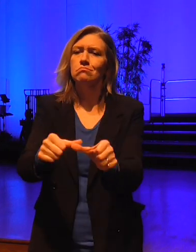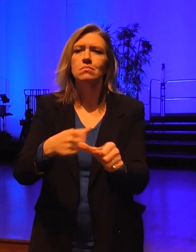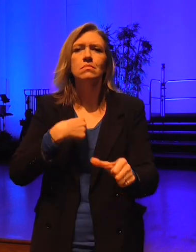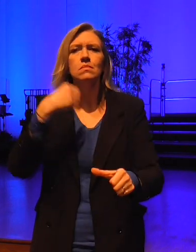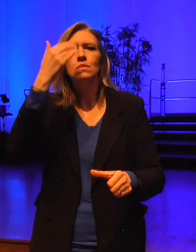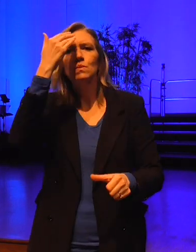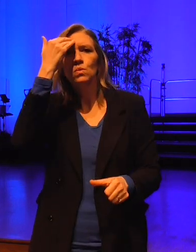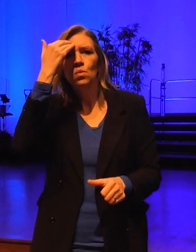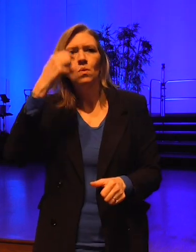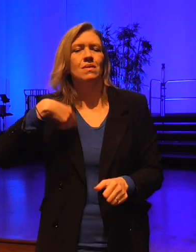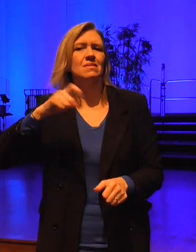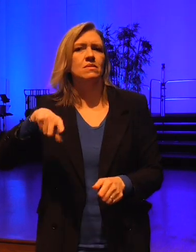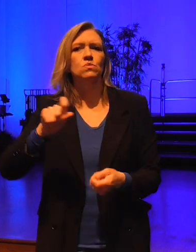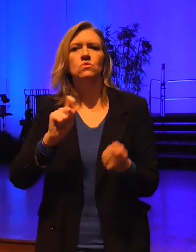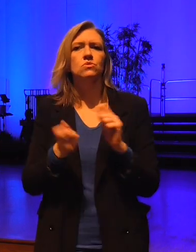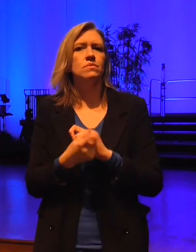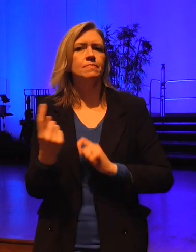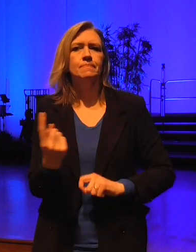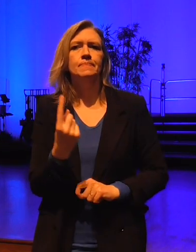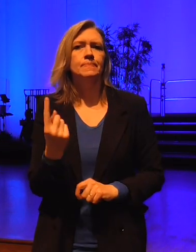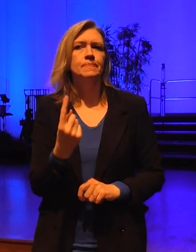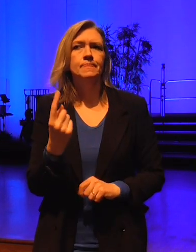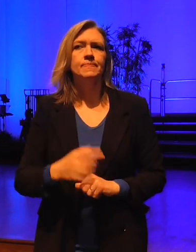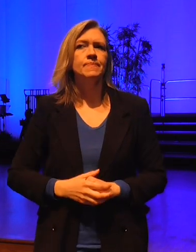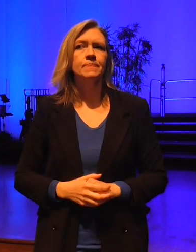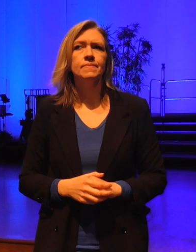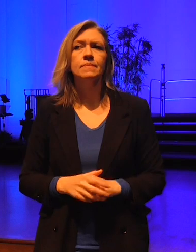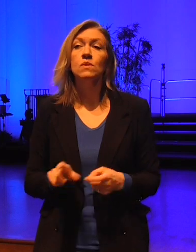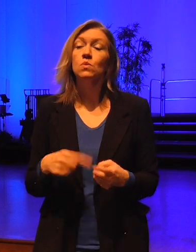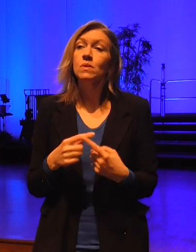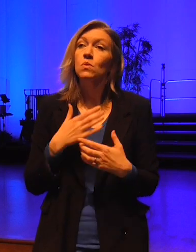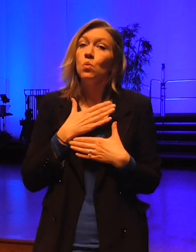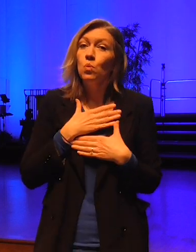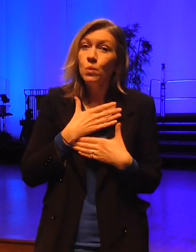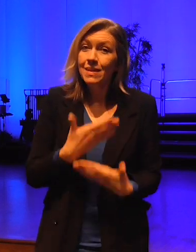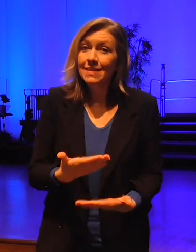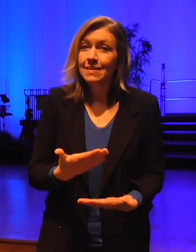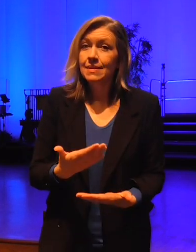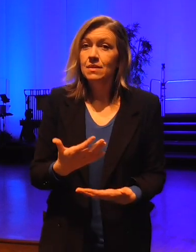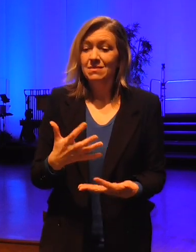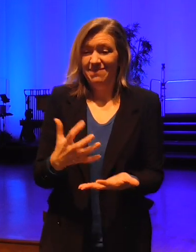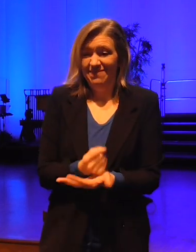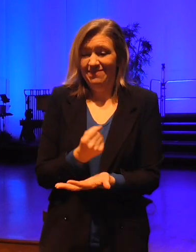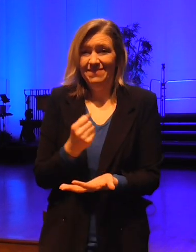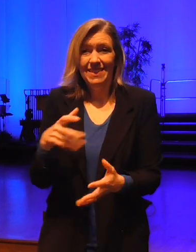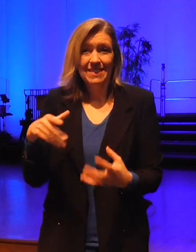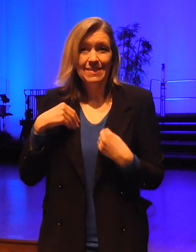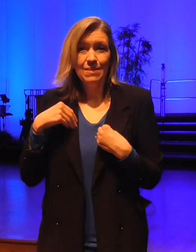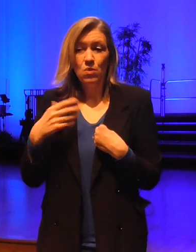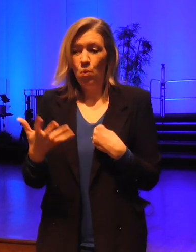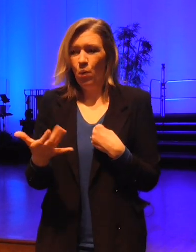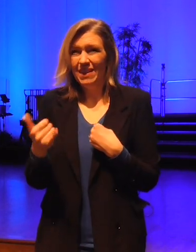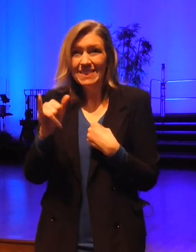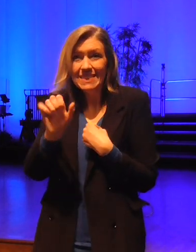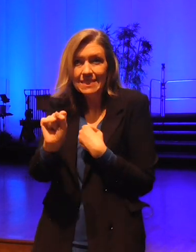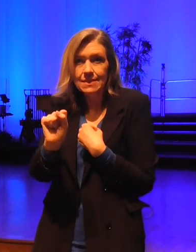something when we're willing to embrace that what is is greater than what was we can pick up that